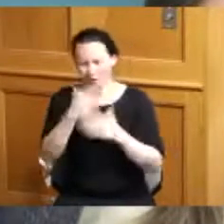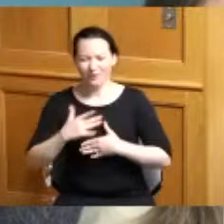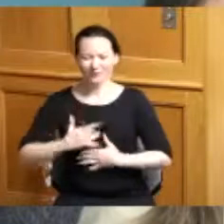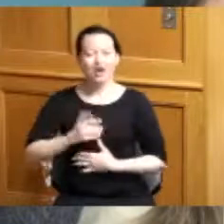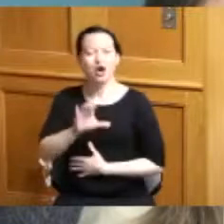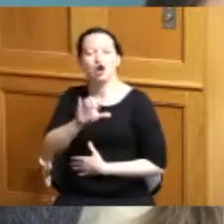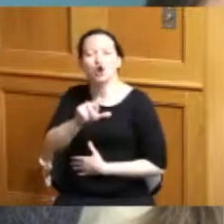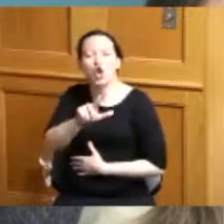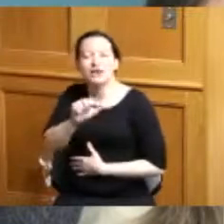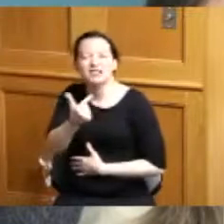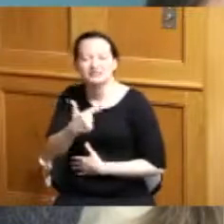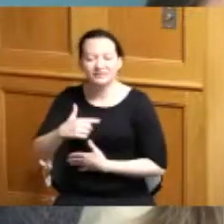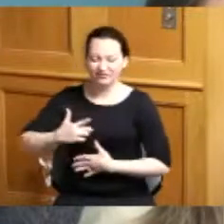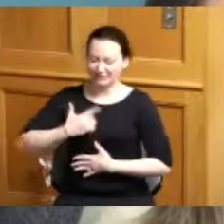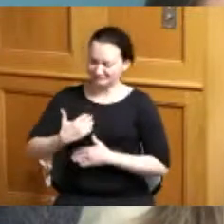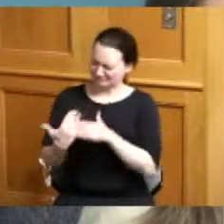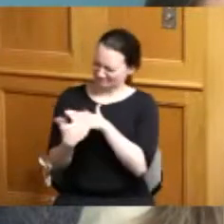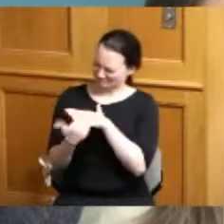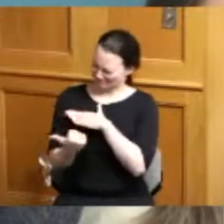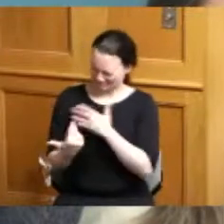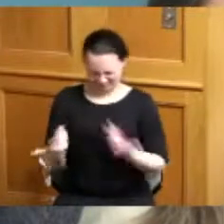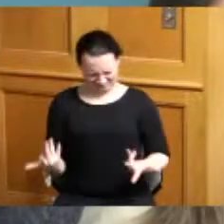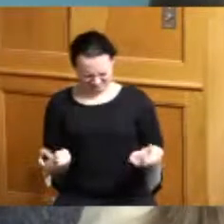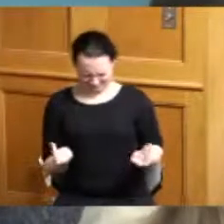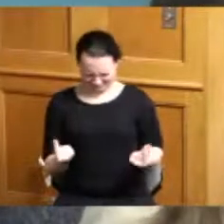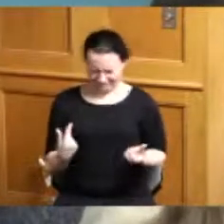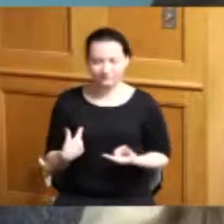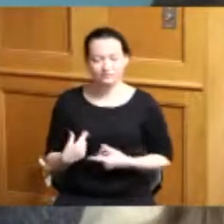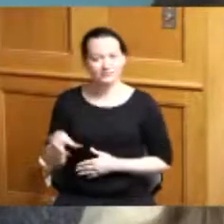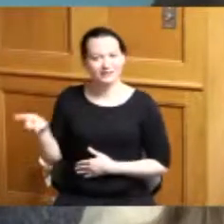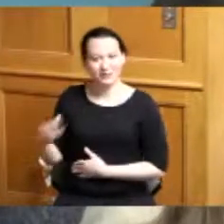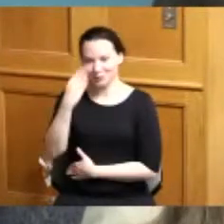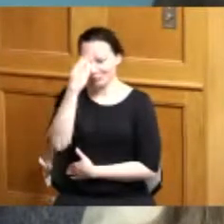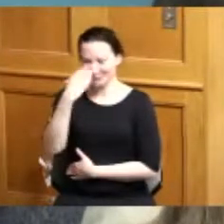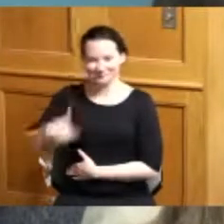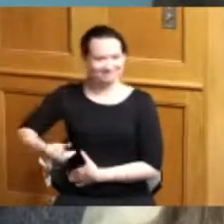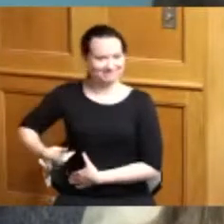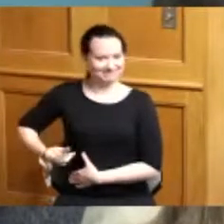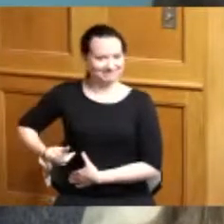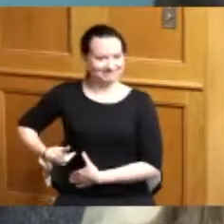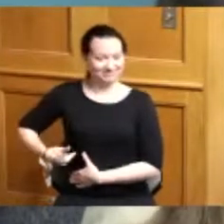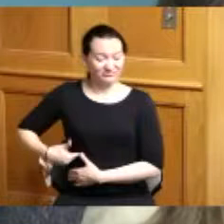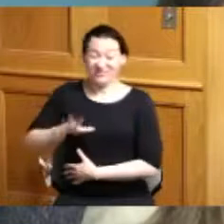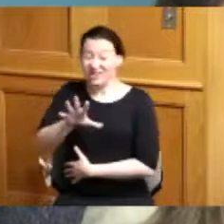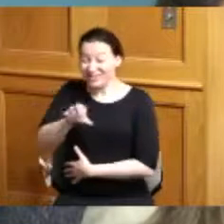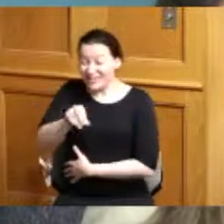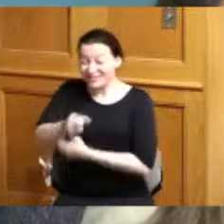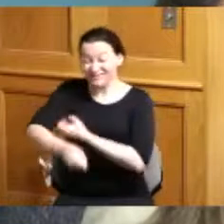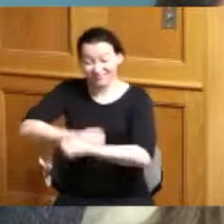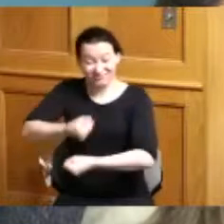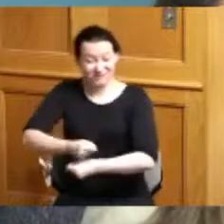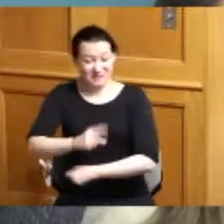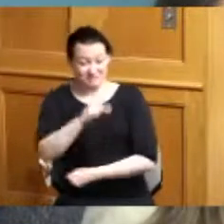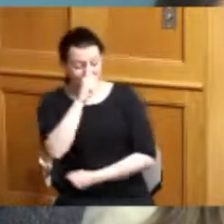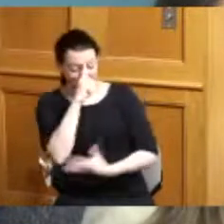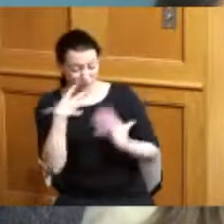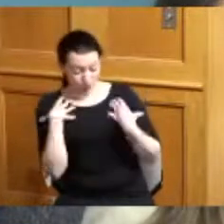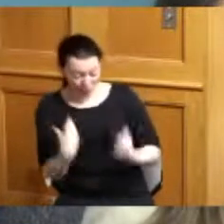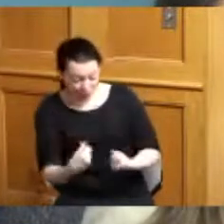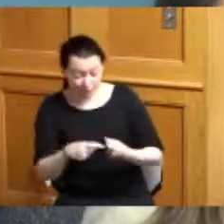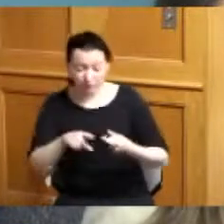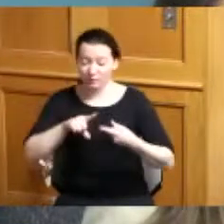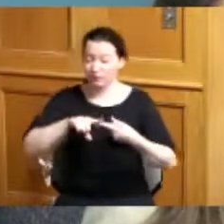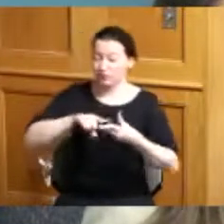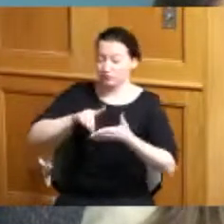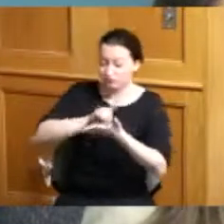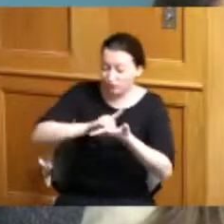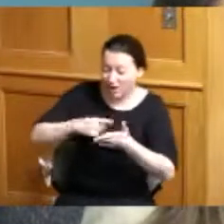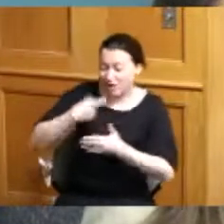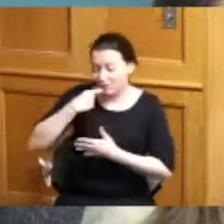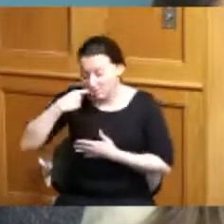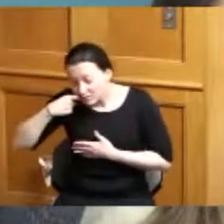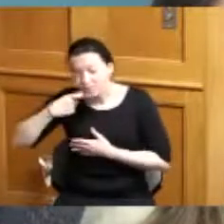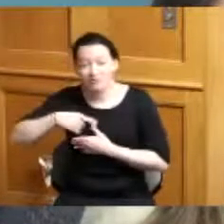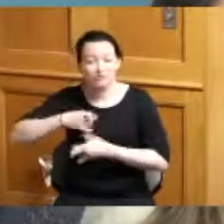and Pat knew his calling and five decades mental health and drug addiction and alcohol addiction it